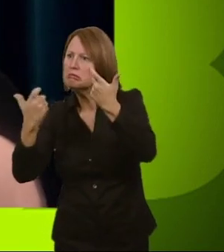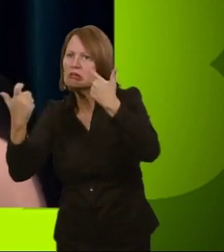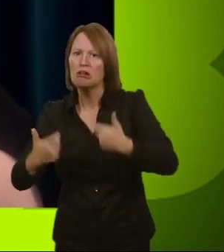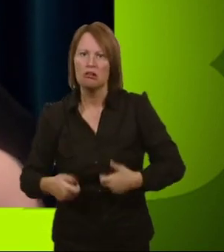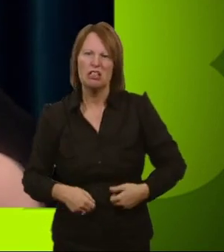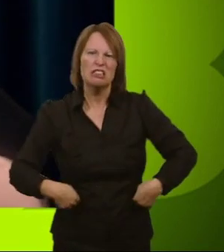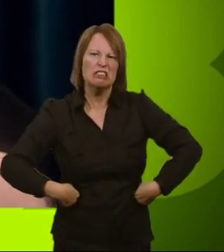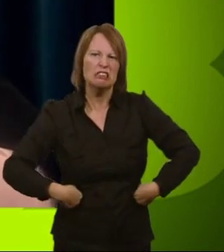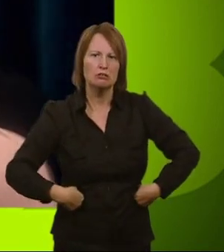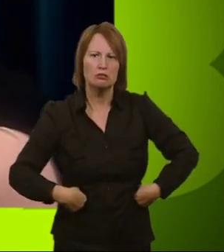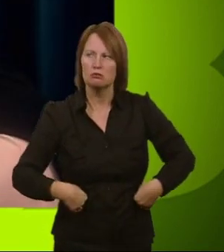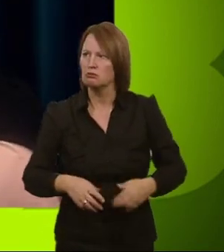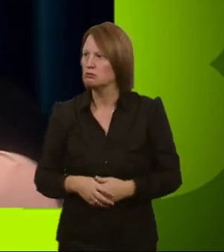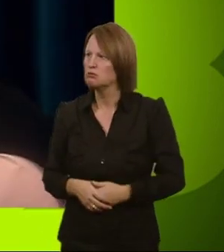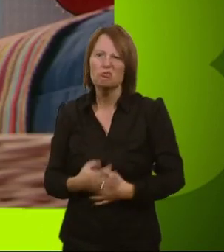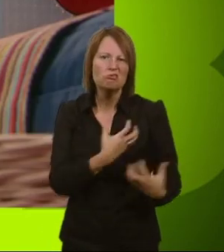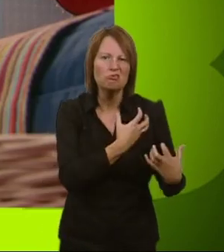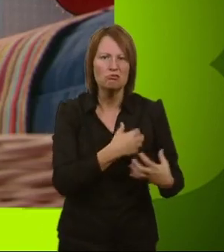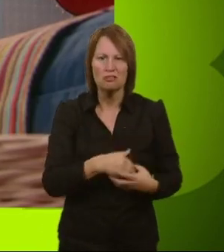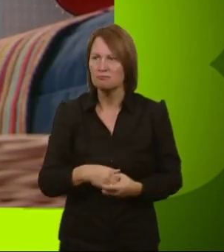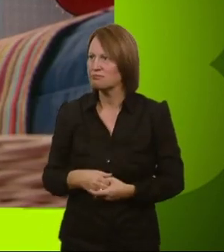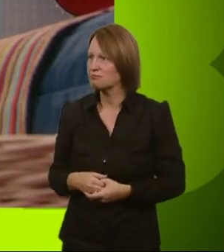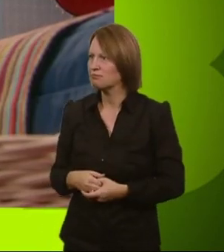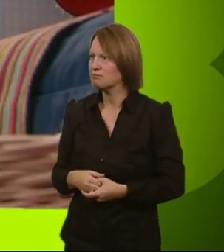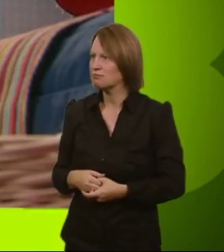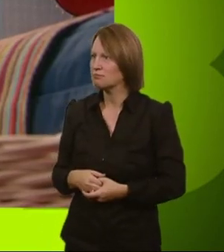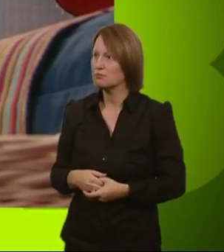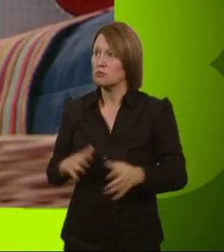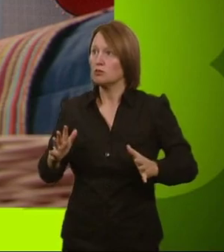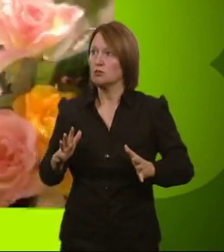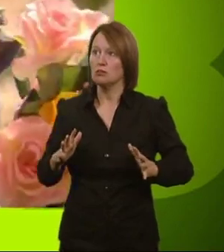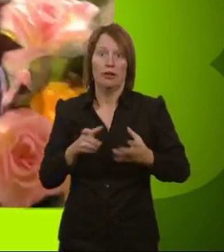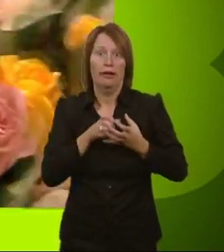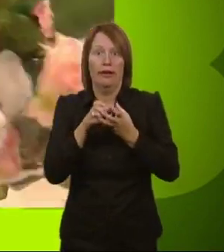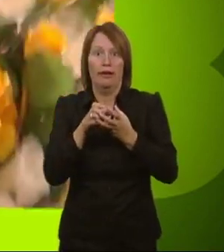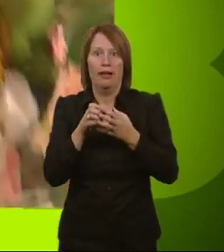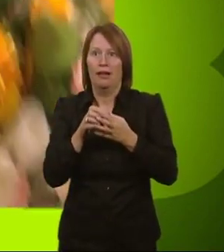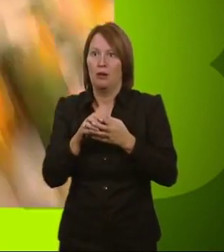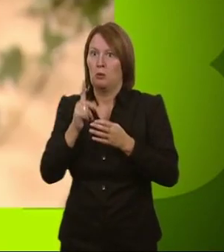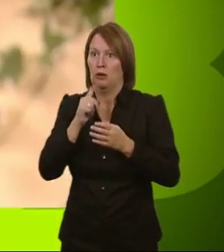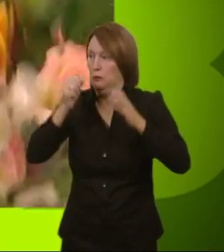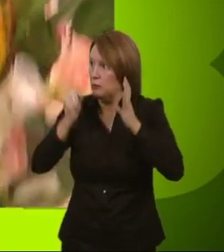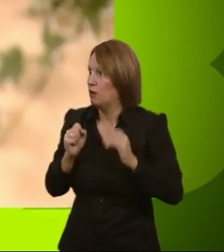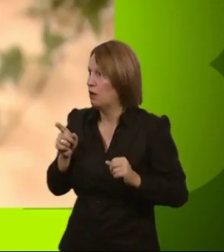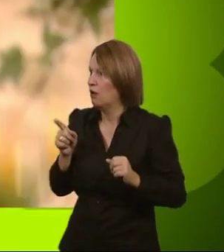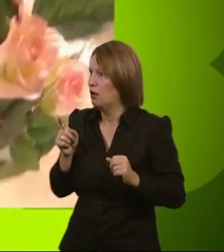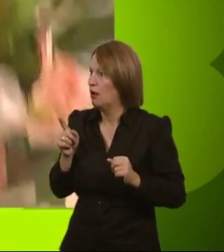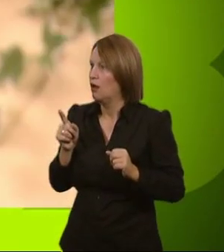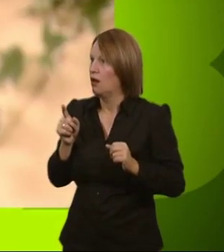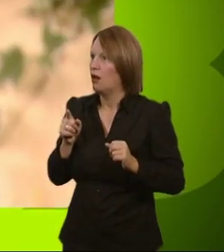scarers here I am three 2